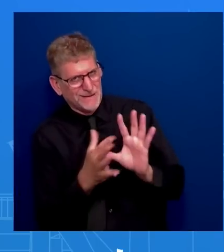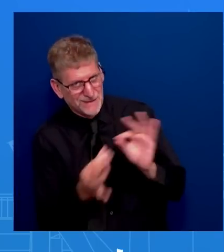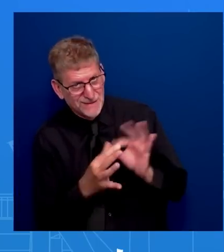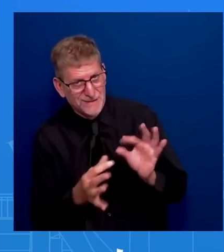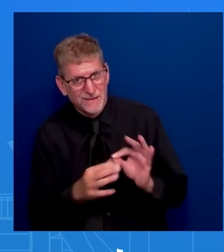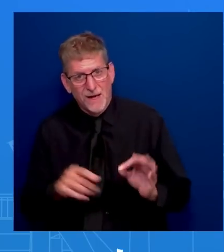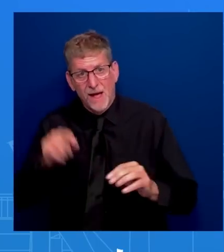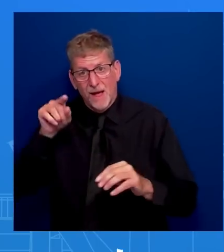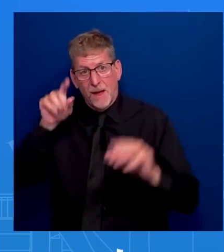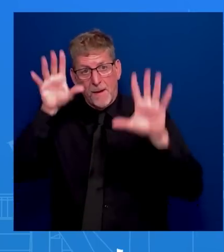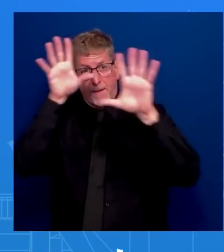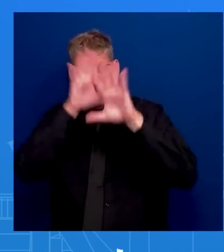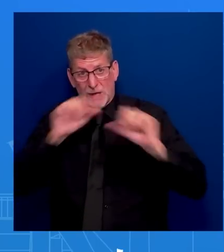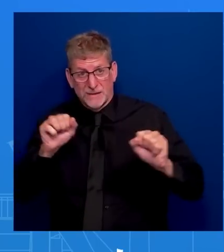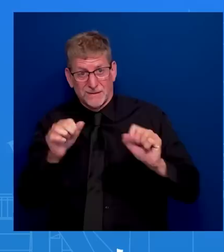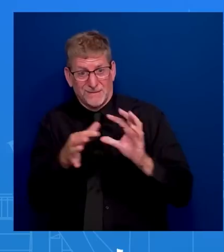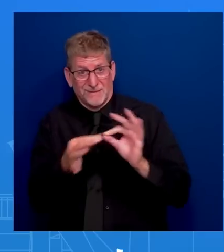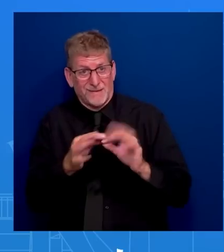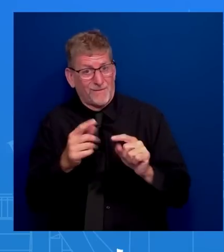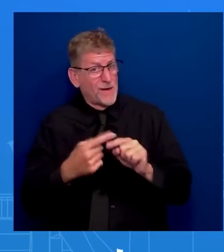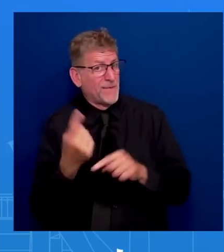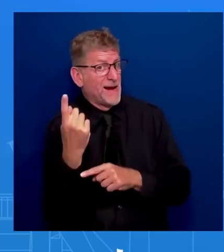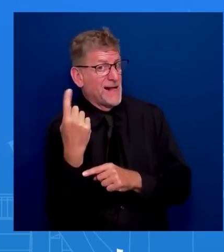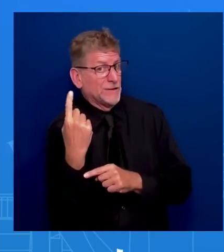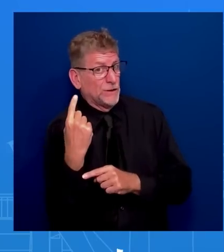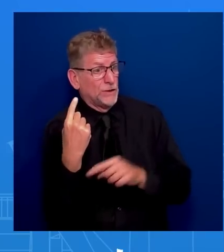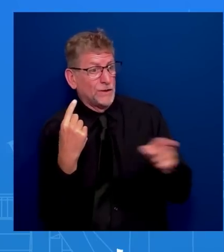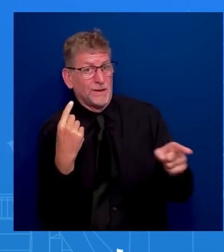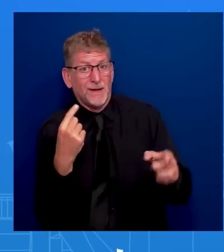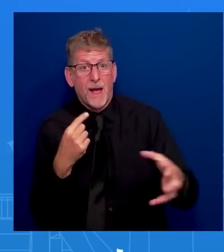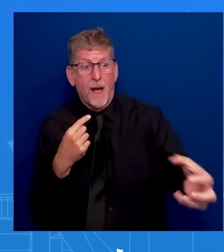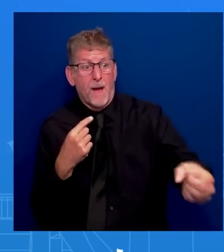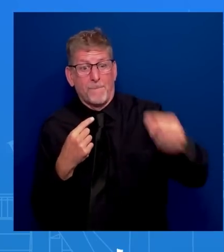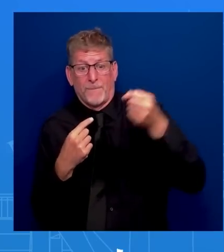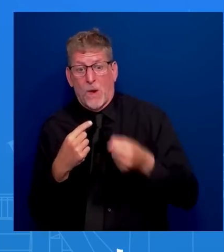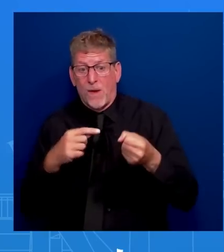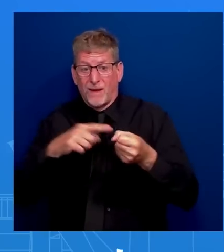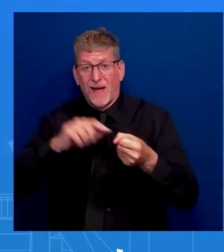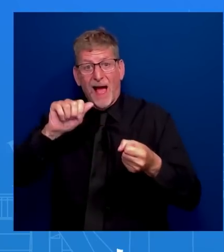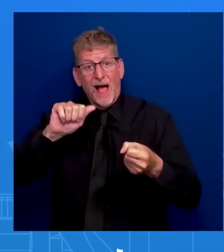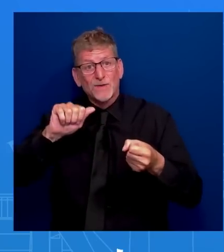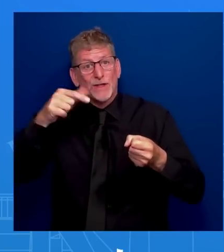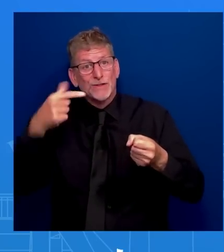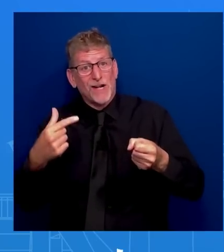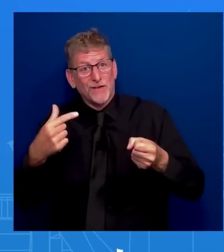the importance of having that independence. And so I leave the -- I leave the quote that I read to --